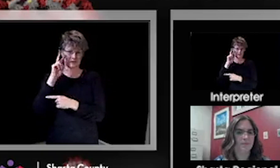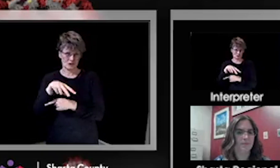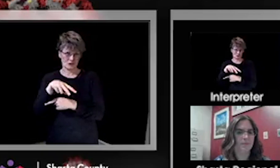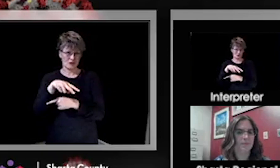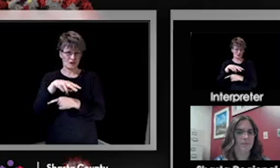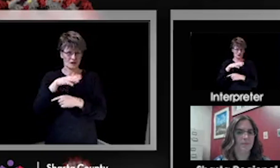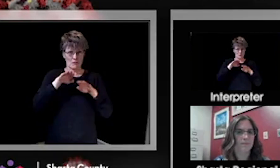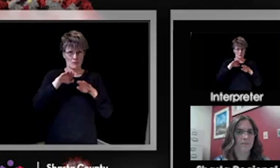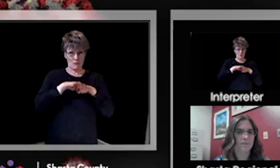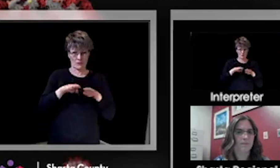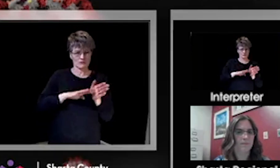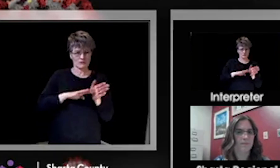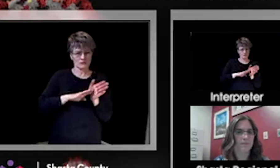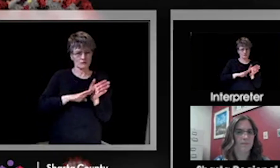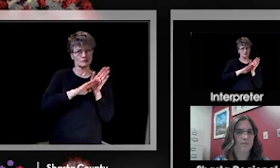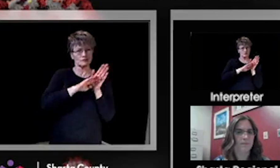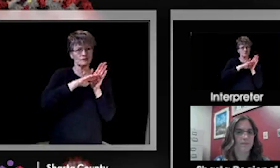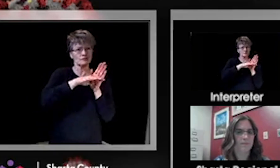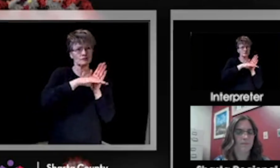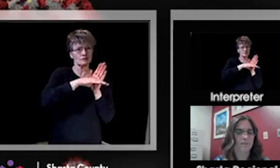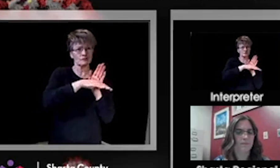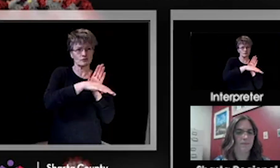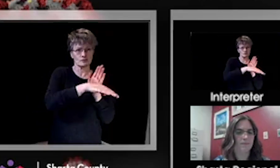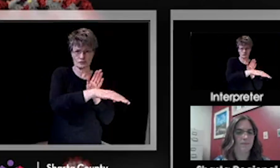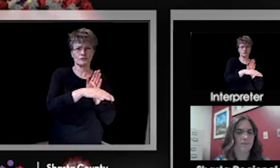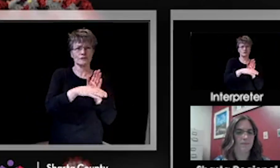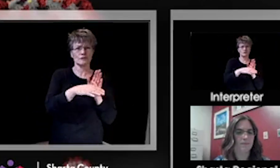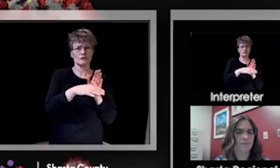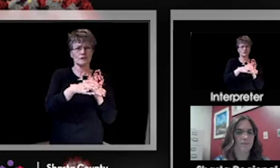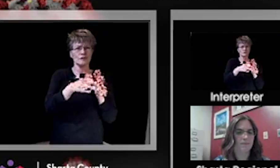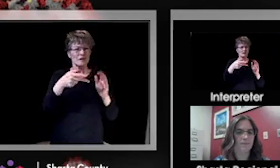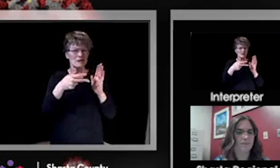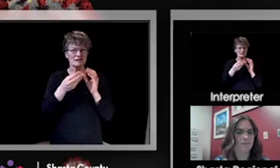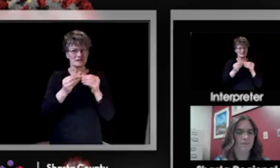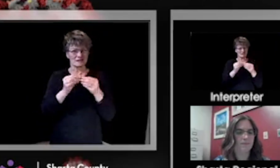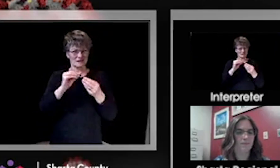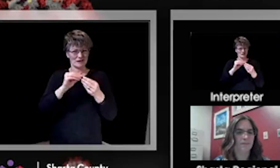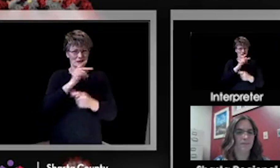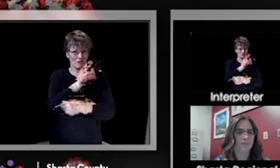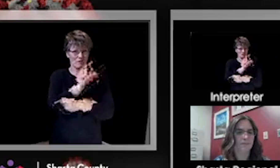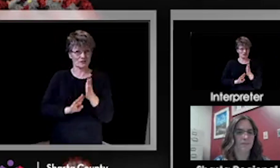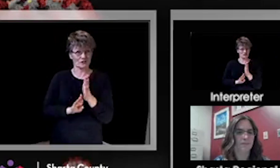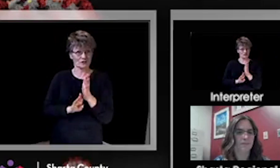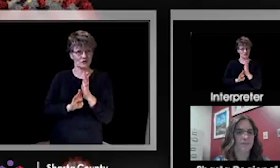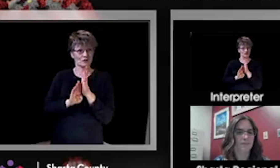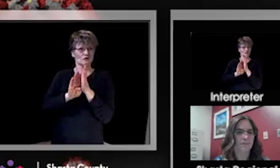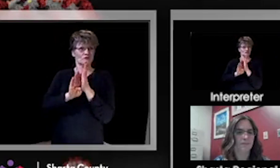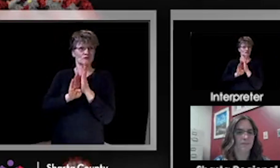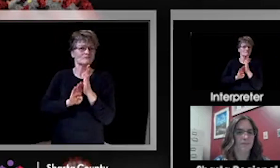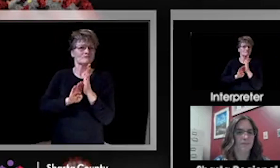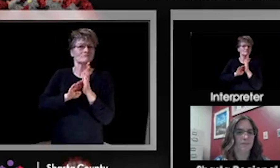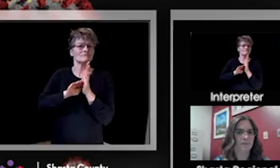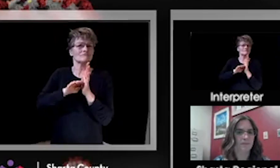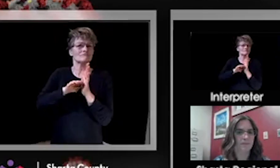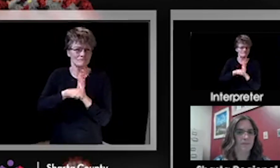A very low rate of hospitalization. The red arc shows what would happen if we did absolutely